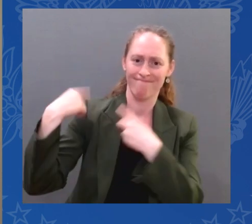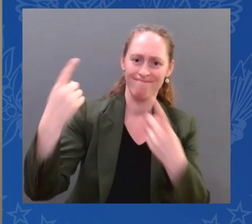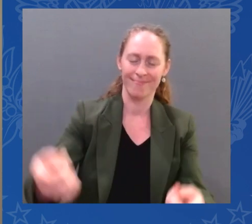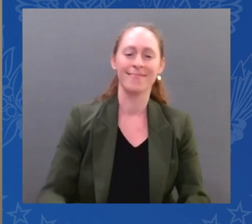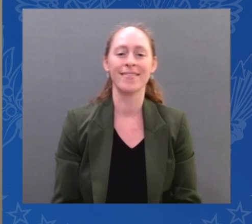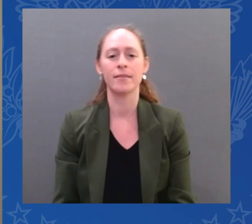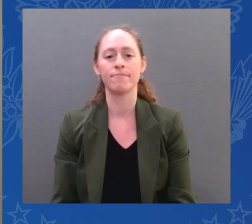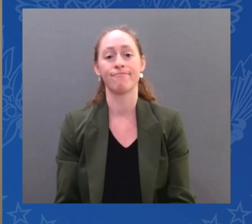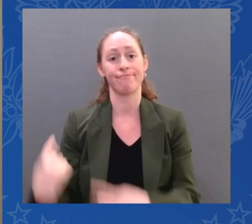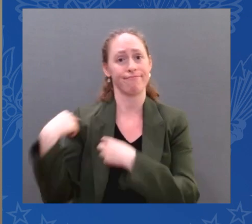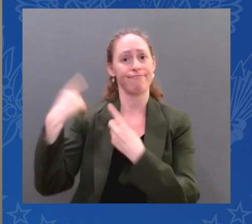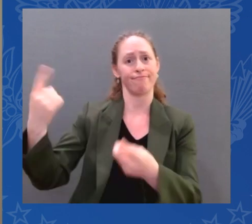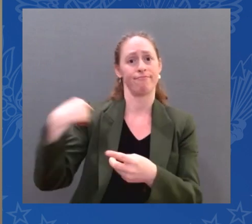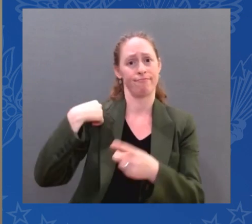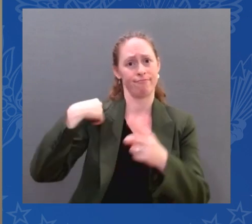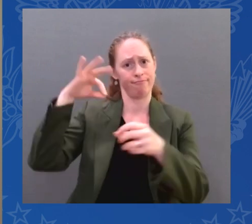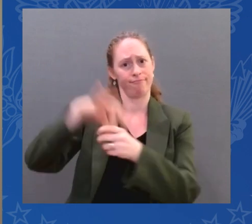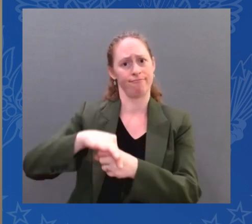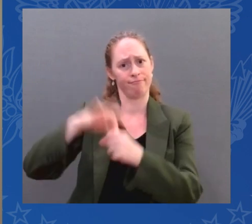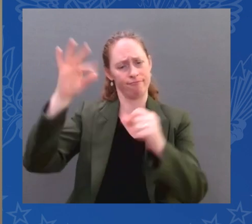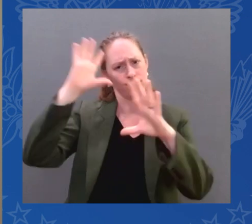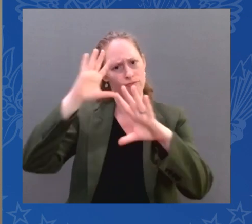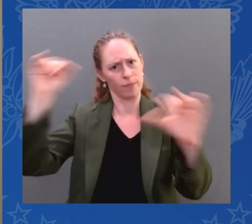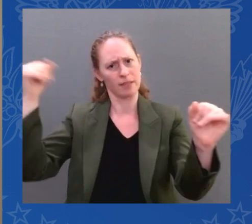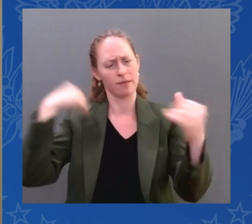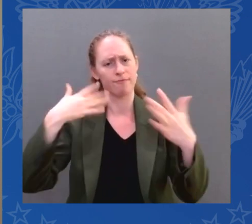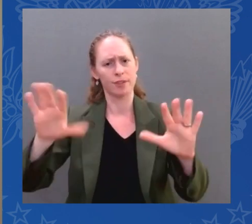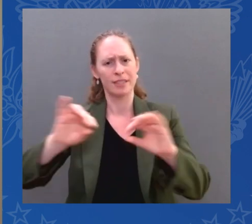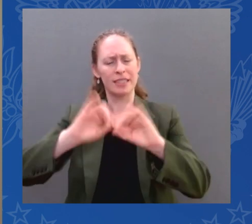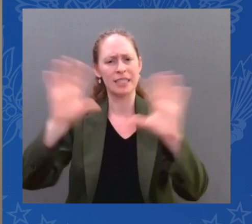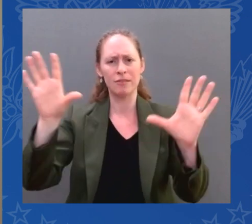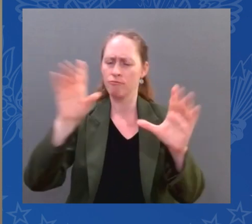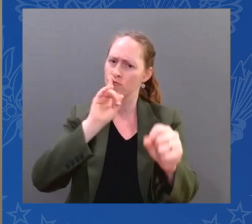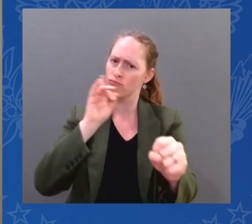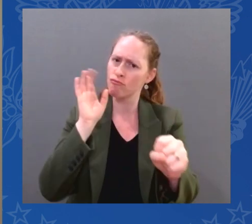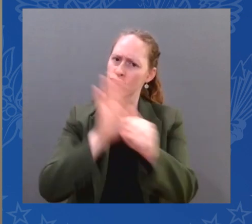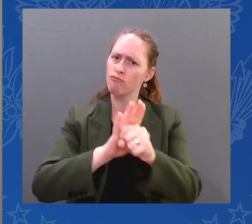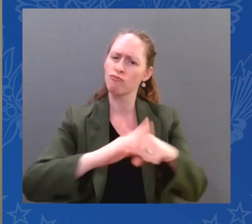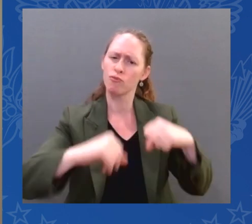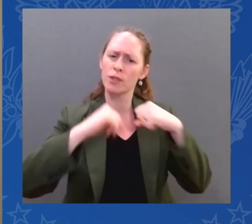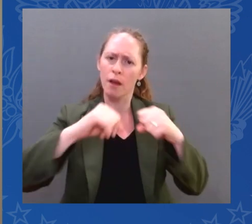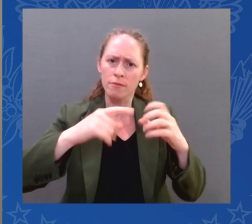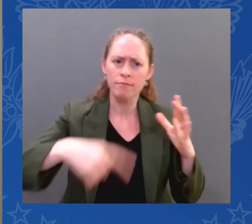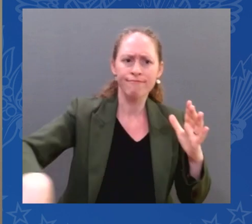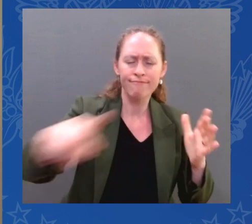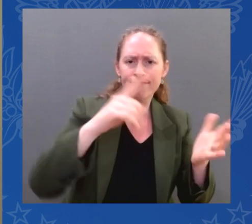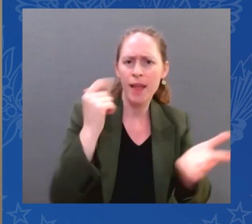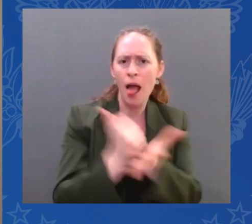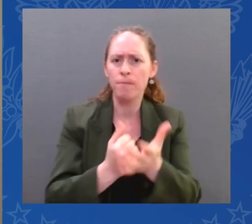has the opportunity to protect their children from COVID-19. We've secured enough doses and we're launching